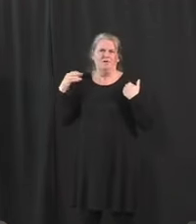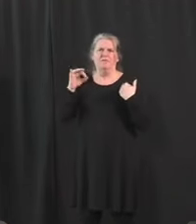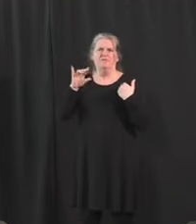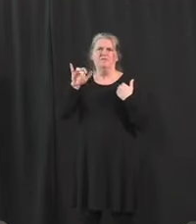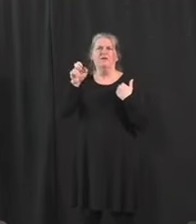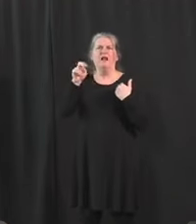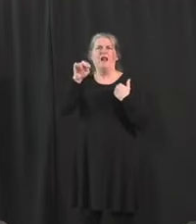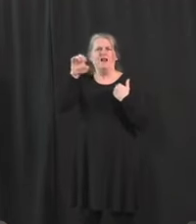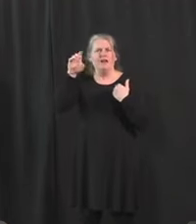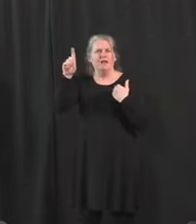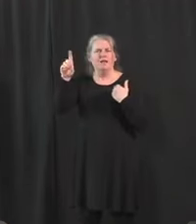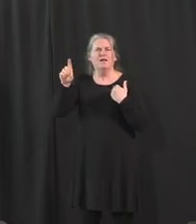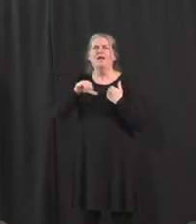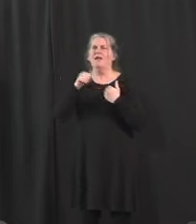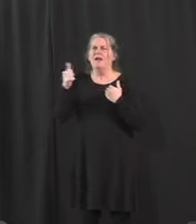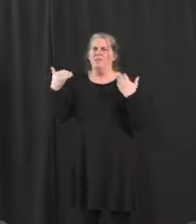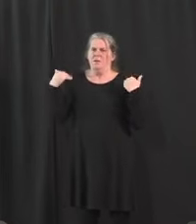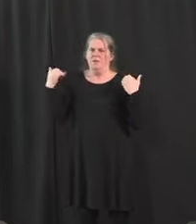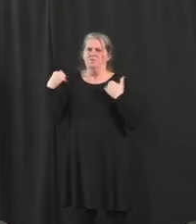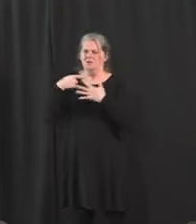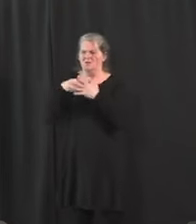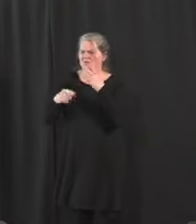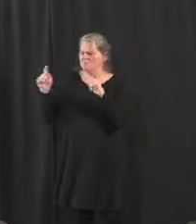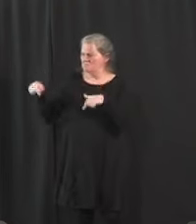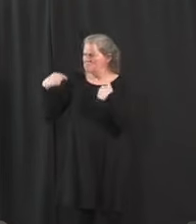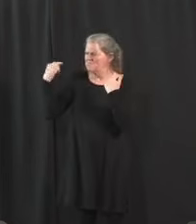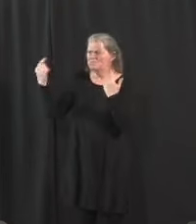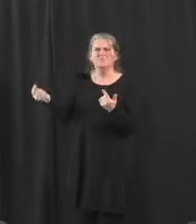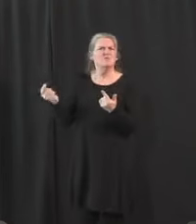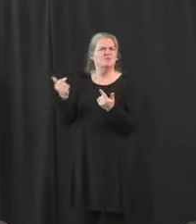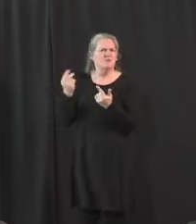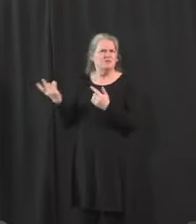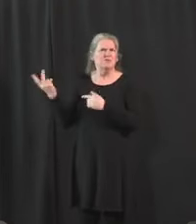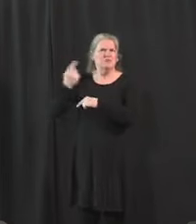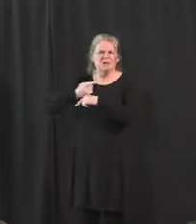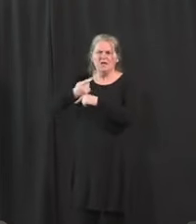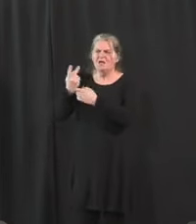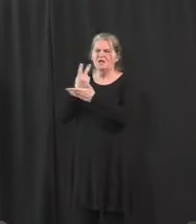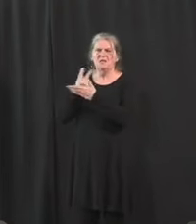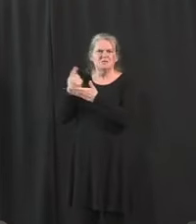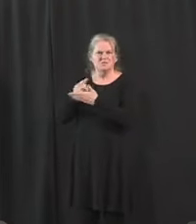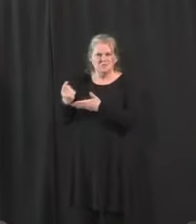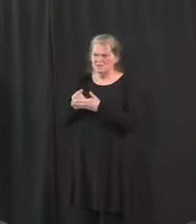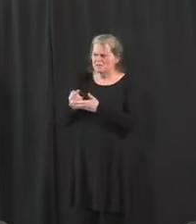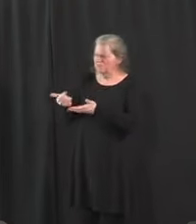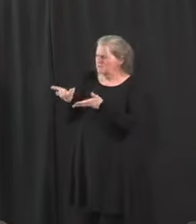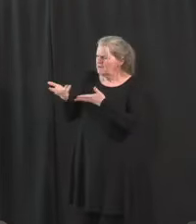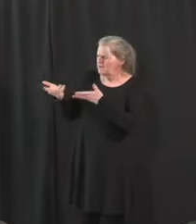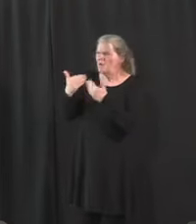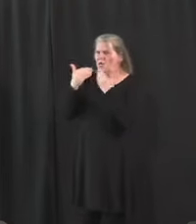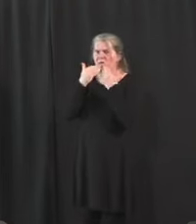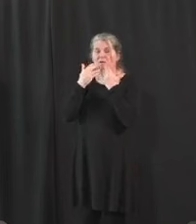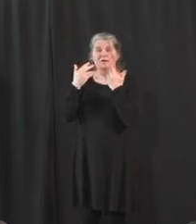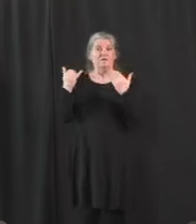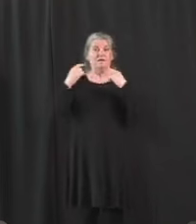MINISTERS OVER THE LAST FEW DAYS AND WEEKS. TODAY'S ANNOUNCEMENT OF FURTHER SUPPORT FOR THE NORTH IS